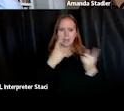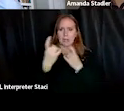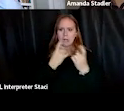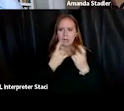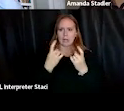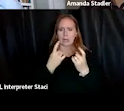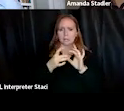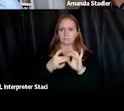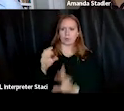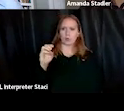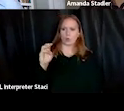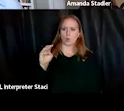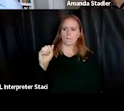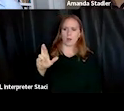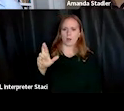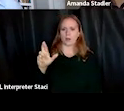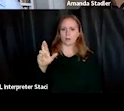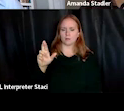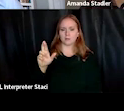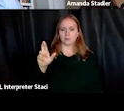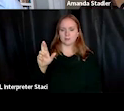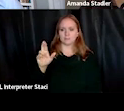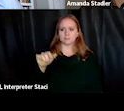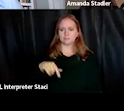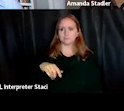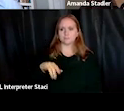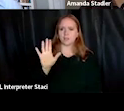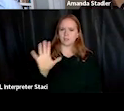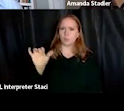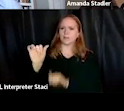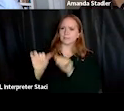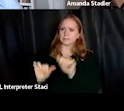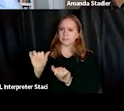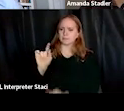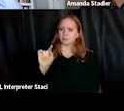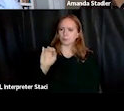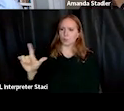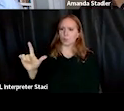about Houston and your assessment tool. So folks wanna know like,